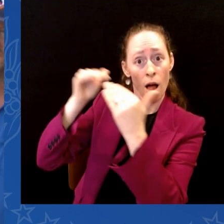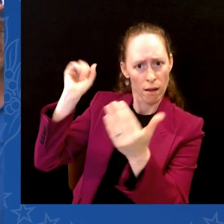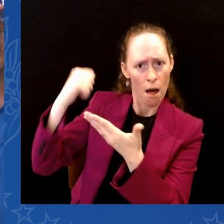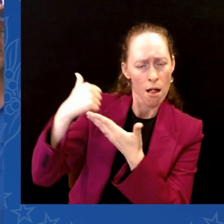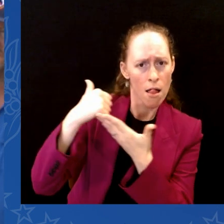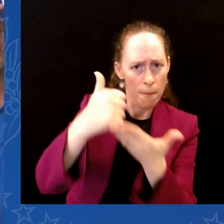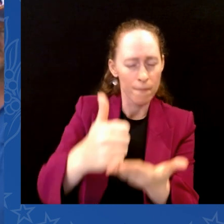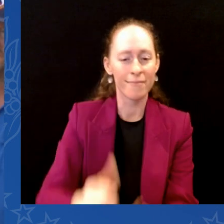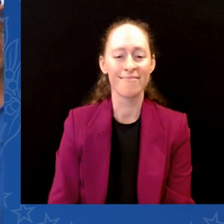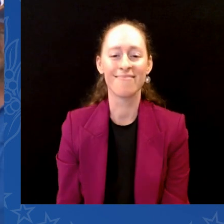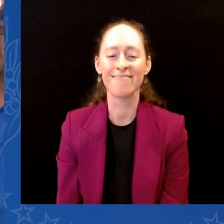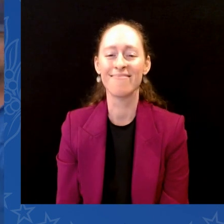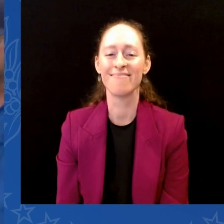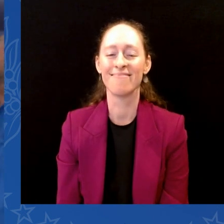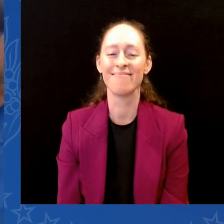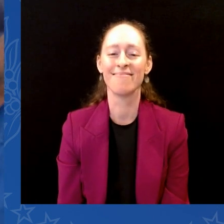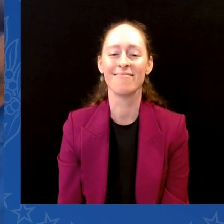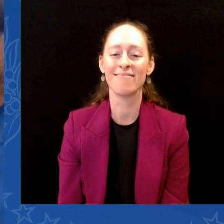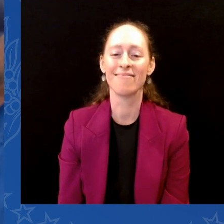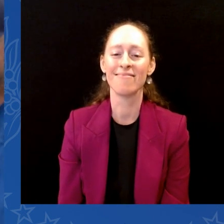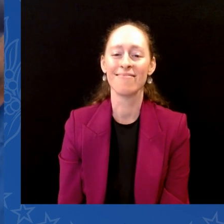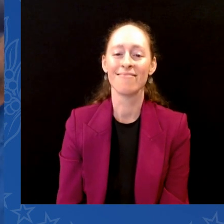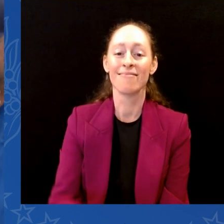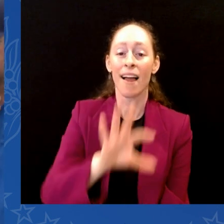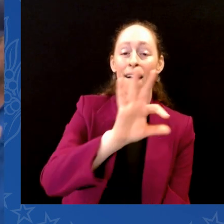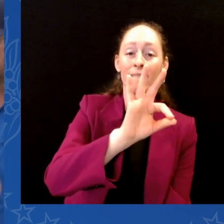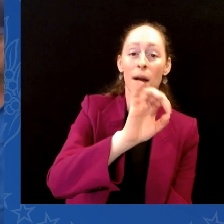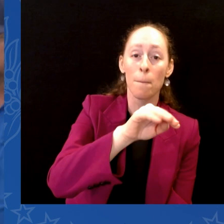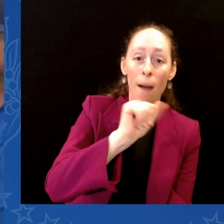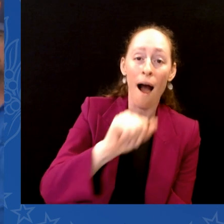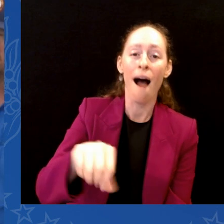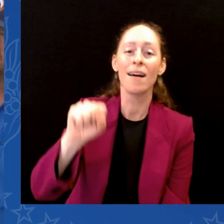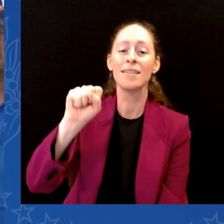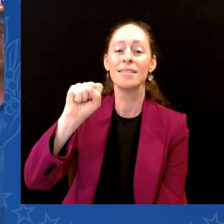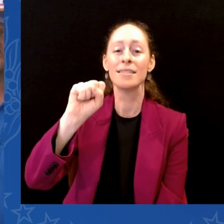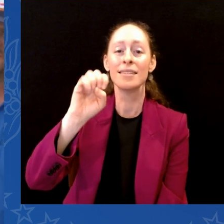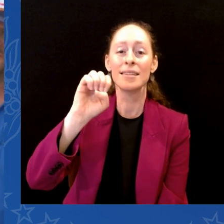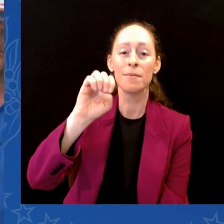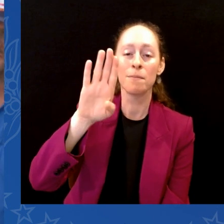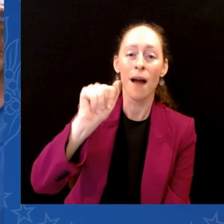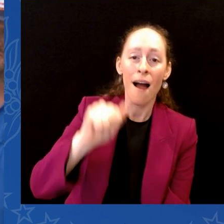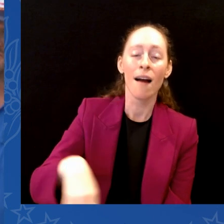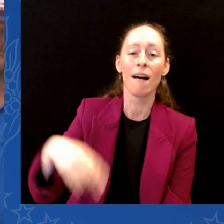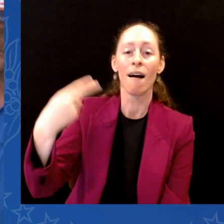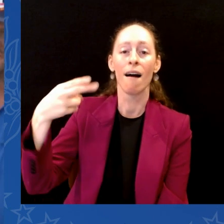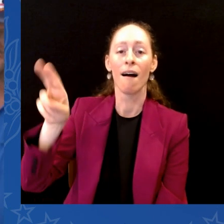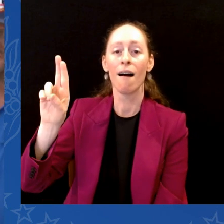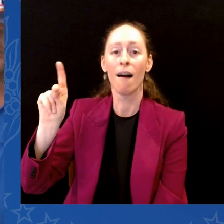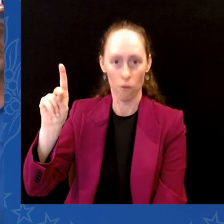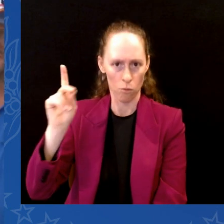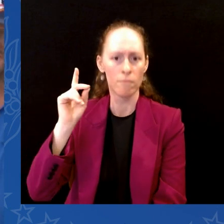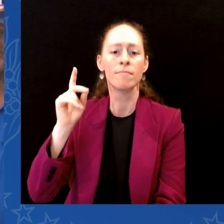to the Department of Housing and Urban Development, there are -- there are many ways we can help, and we've already started.